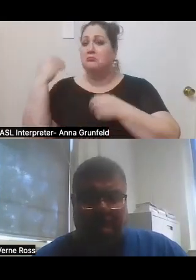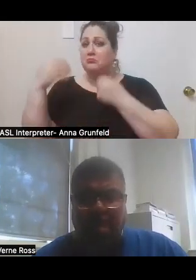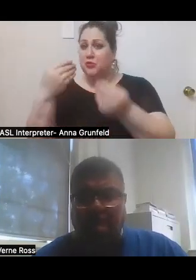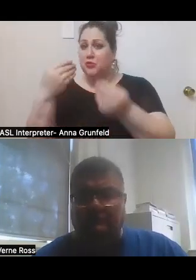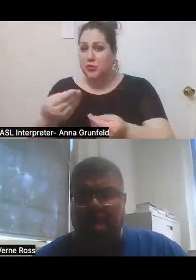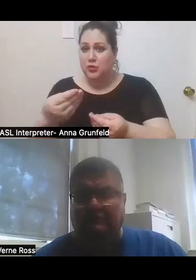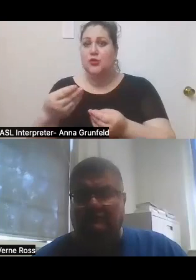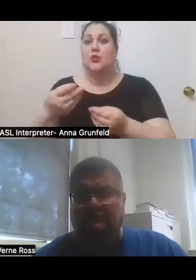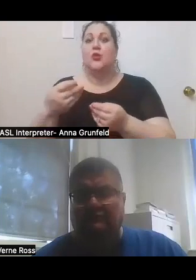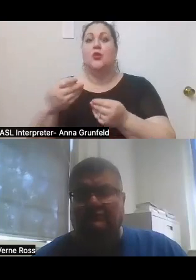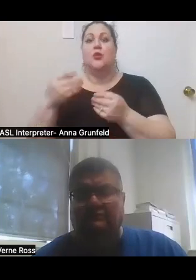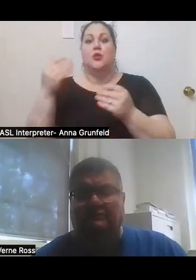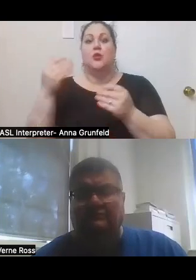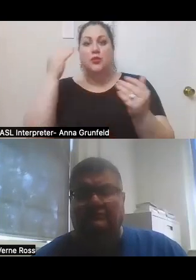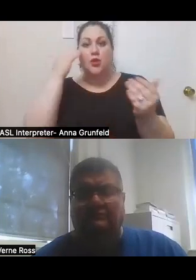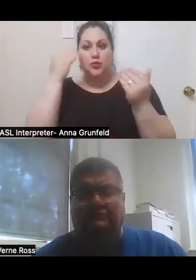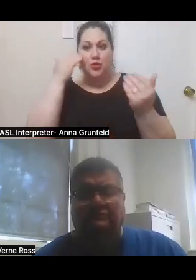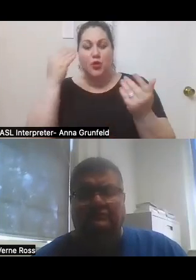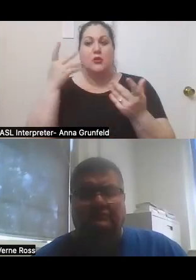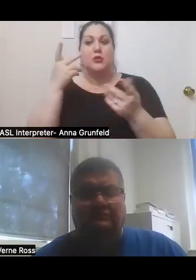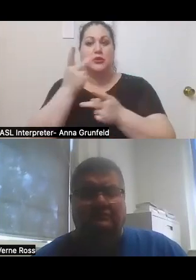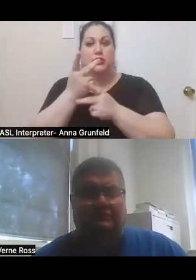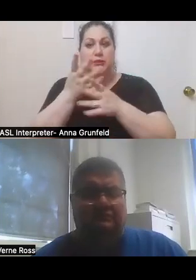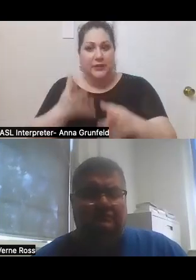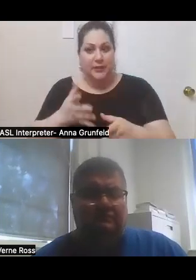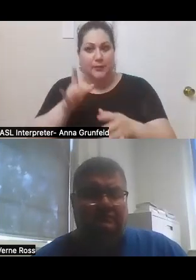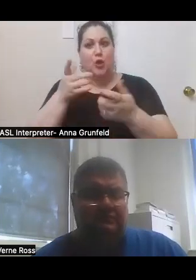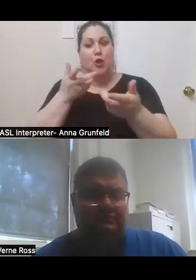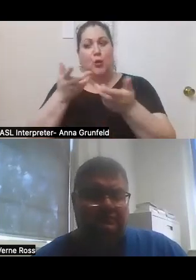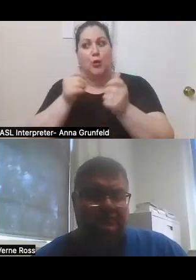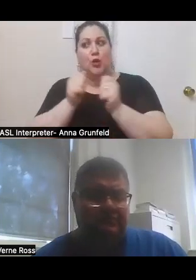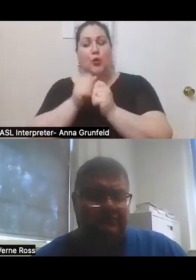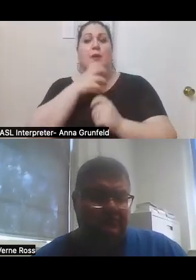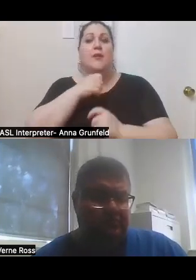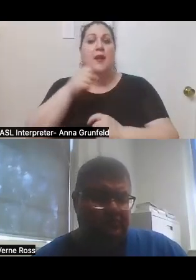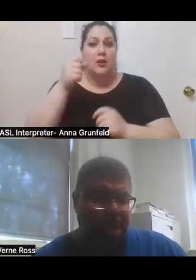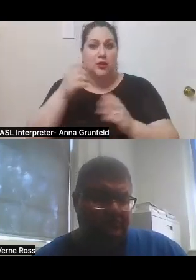However, he works with elders guidance and is one of the traditional knowledge keepers.